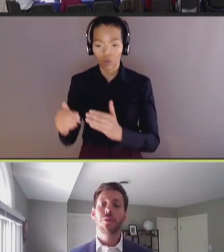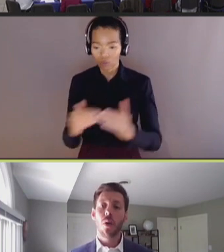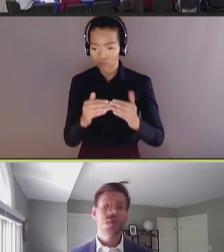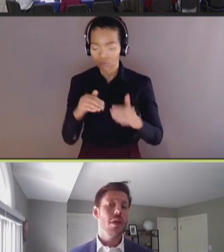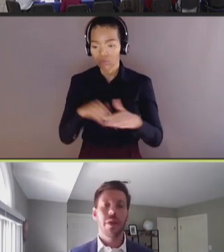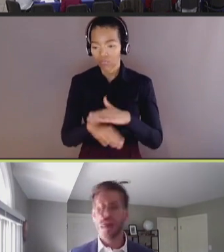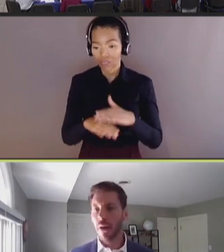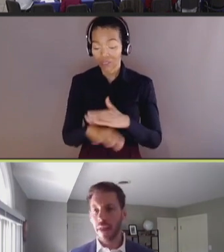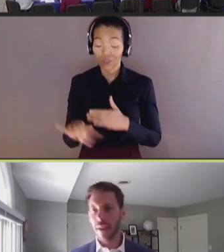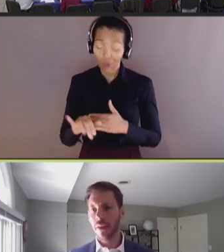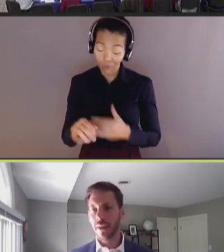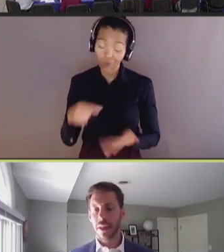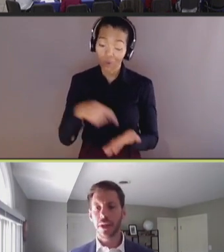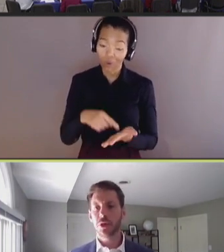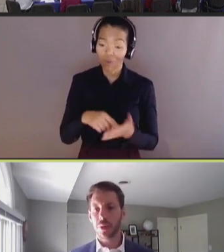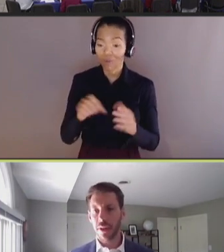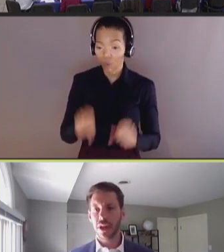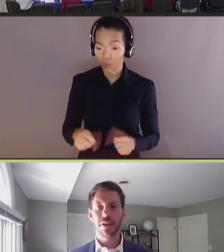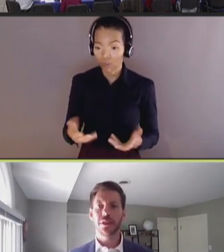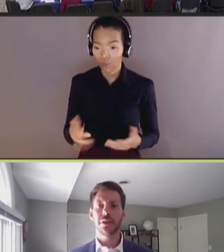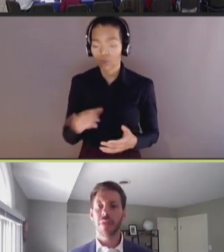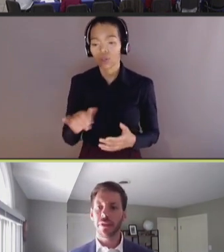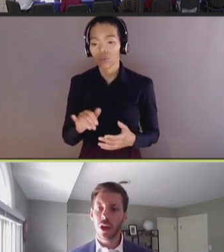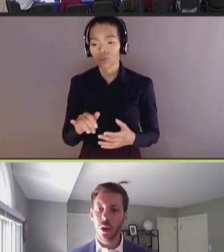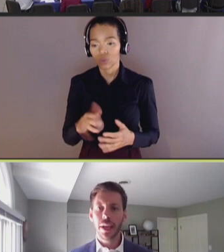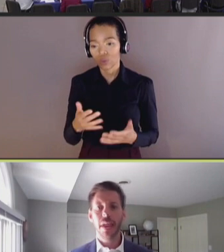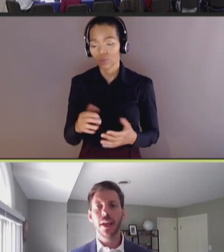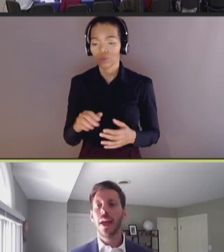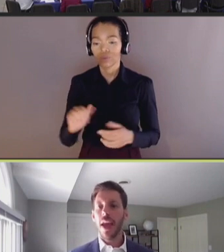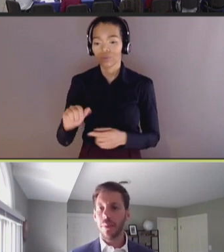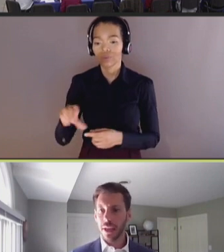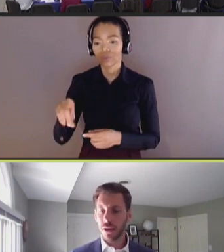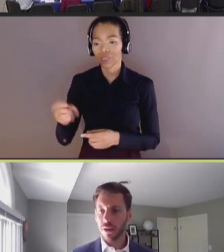Of course, there are then the administrative challenges involved in coding and making sure